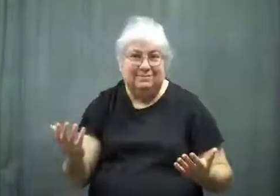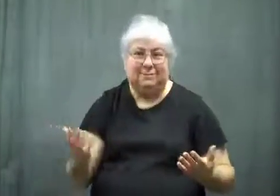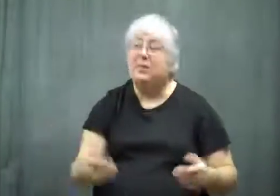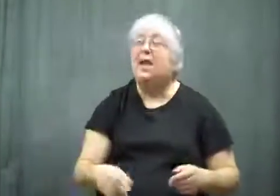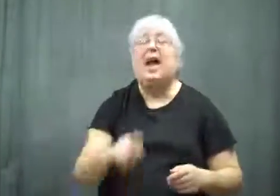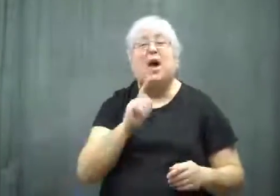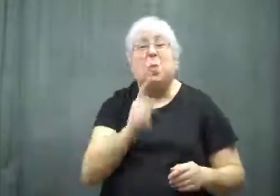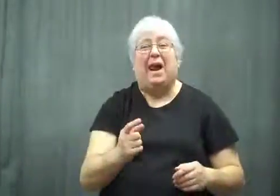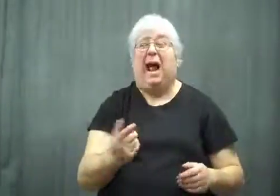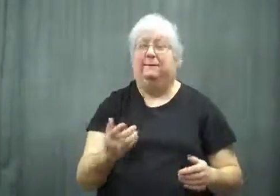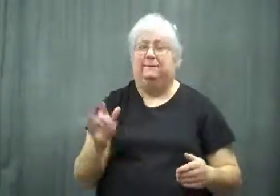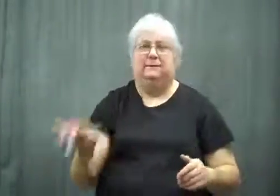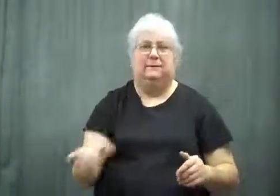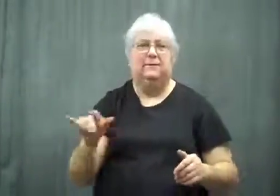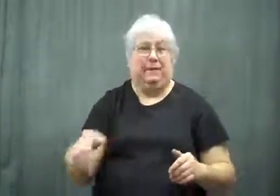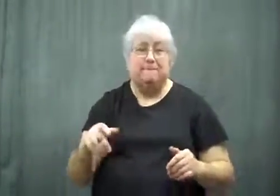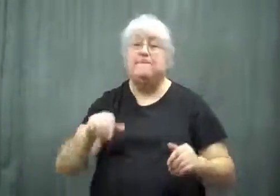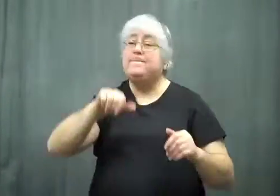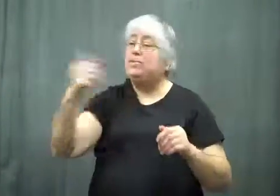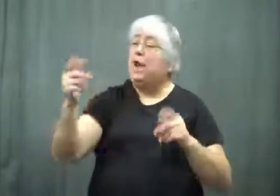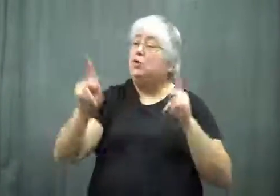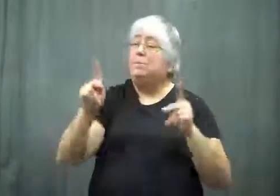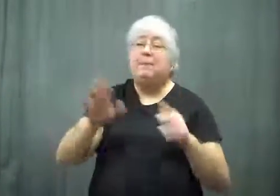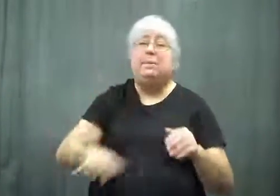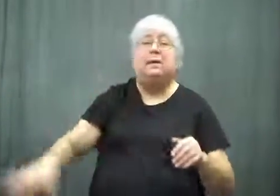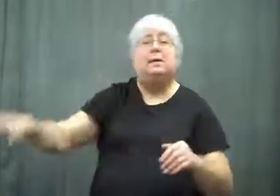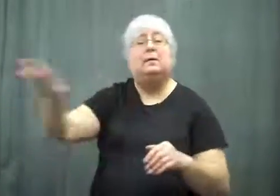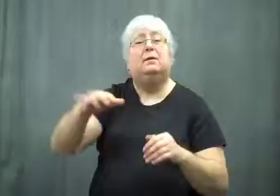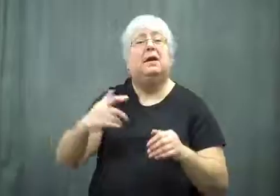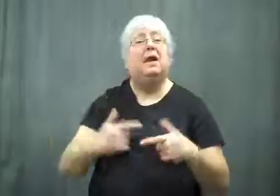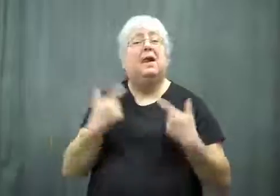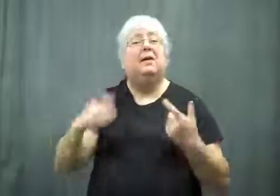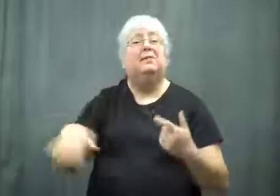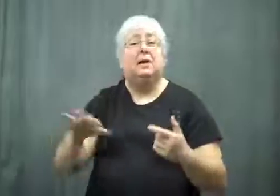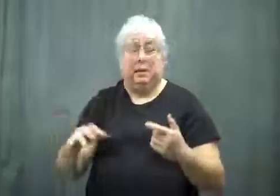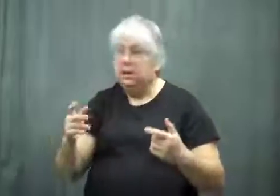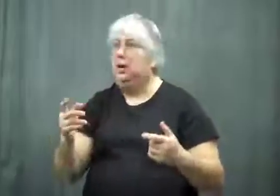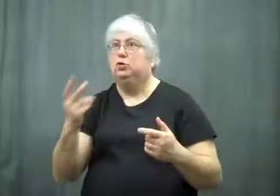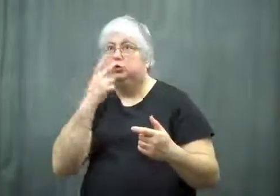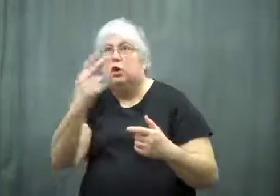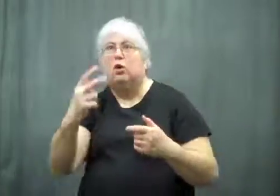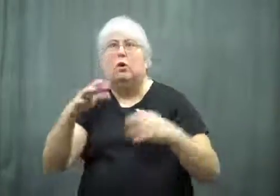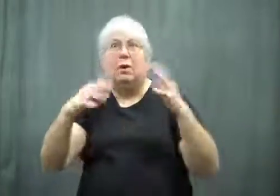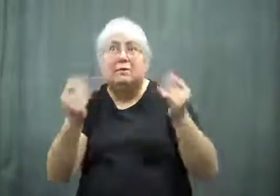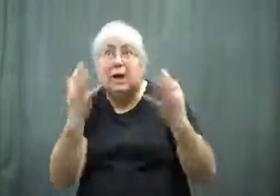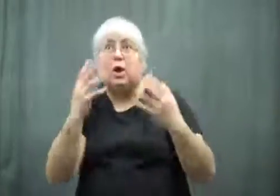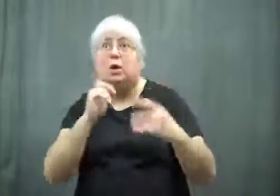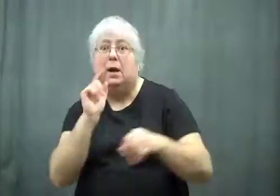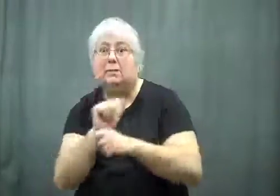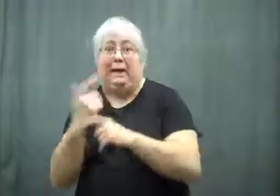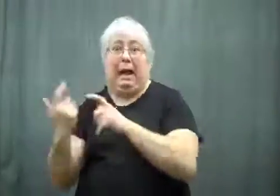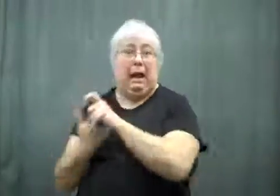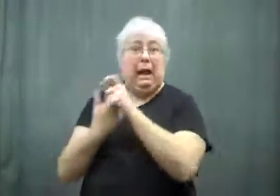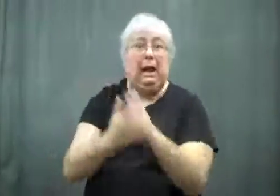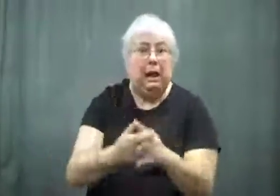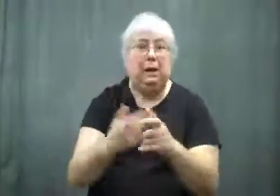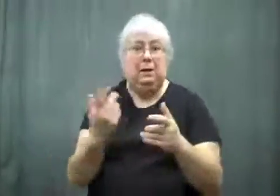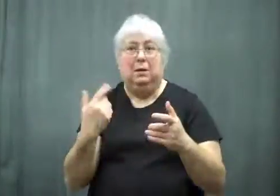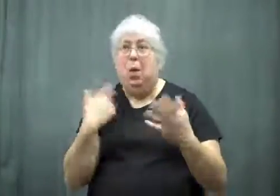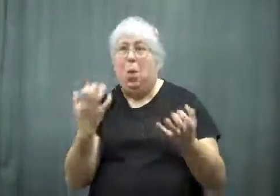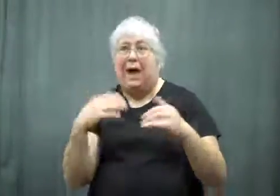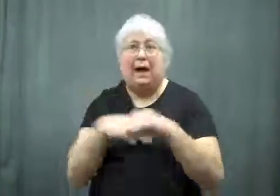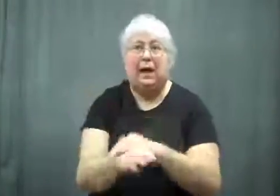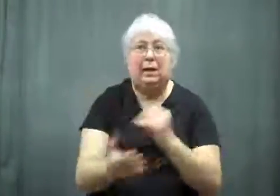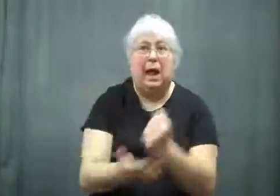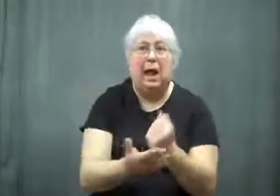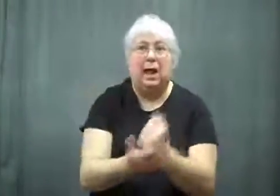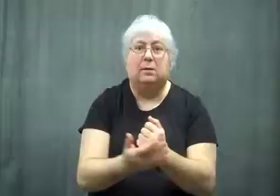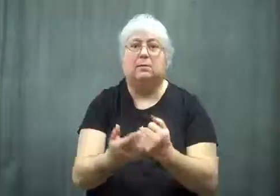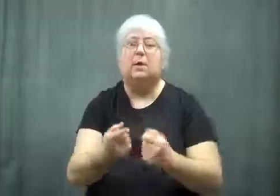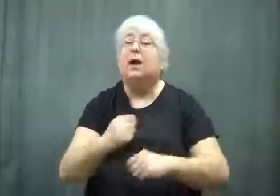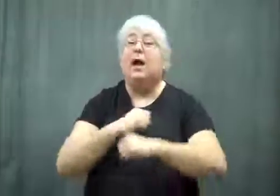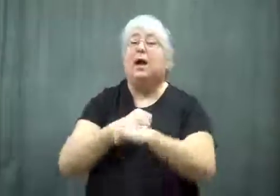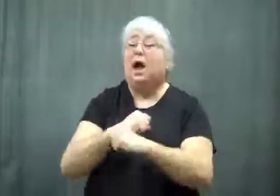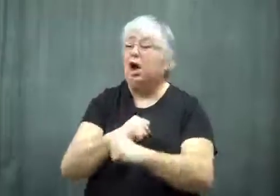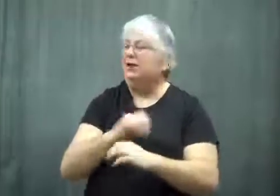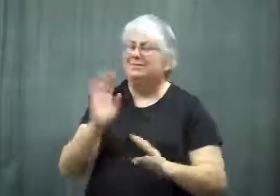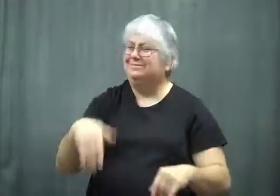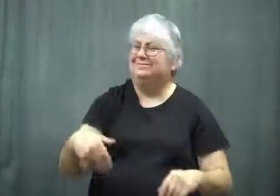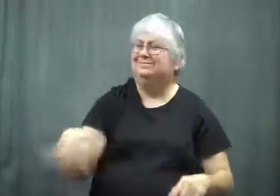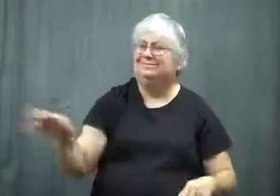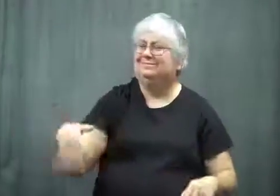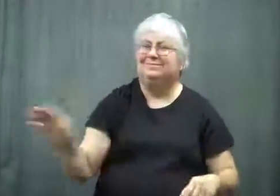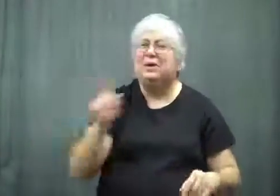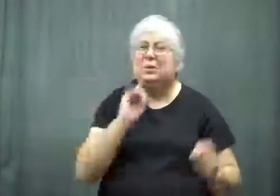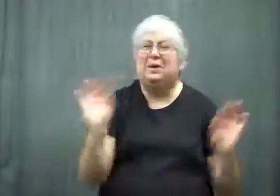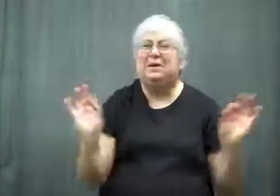The sad part is that when area residents realized there was a fire,